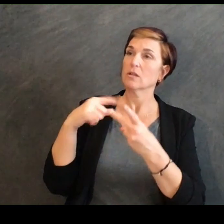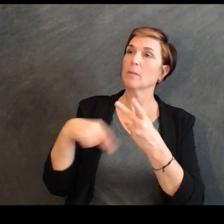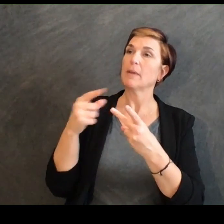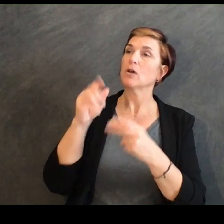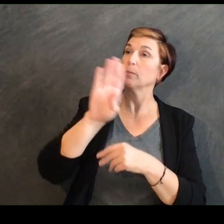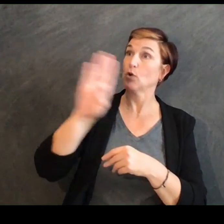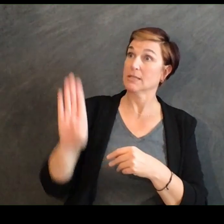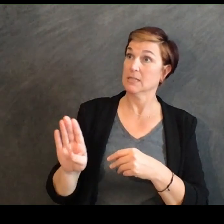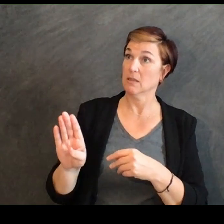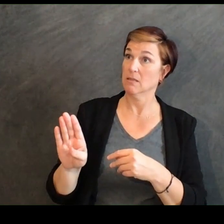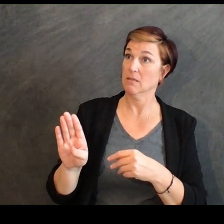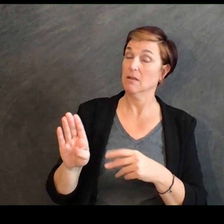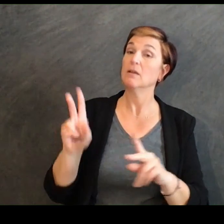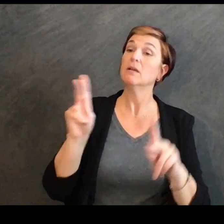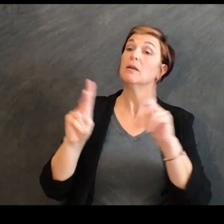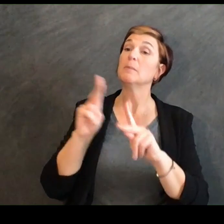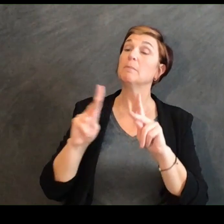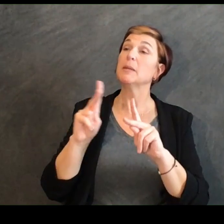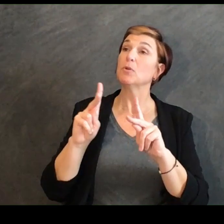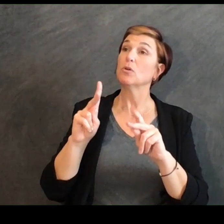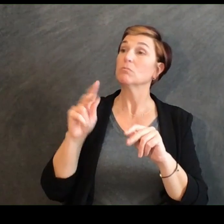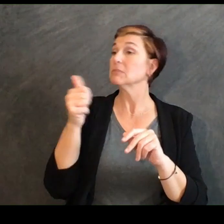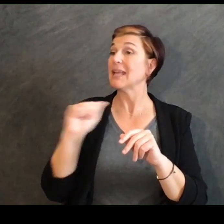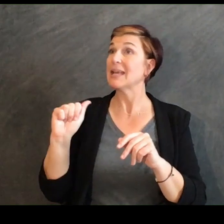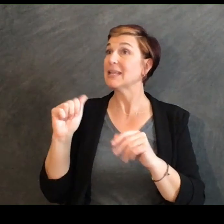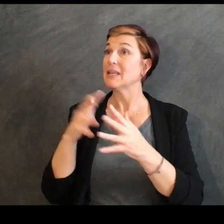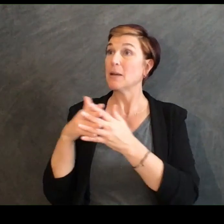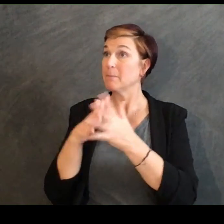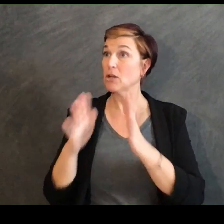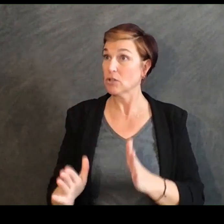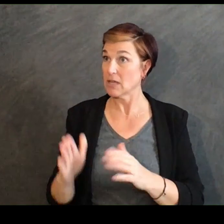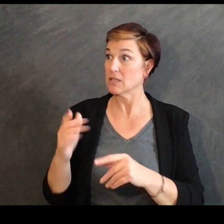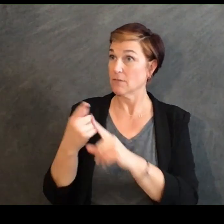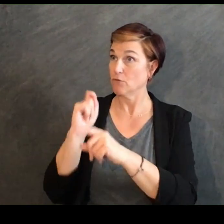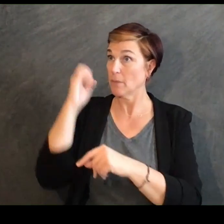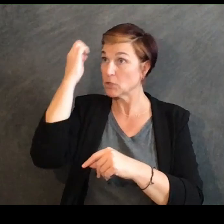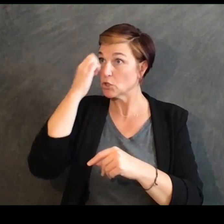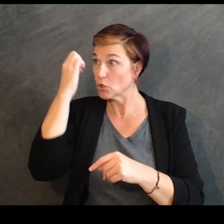Europe Americans were coming back from Europe to self quarantine for a couple